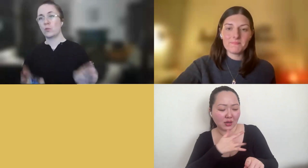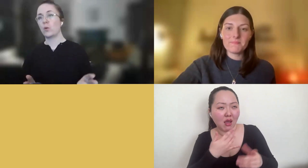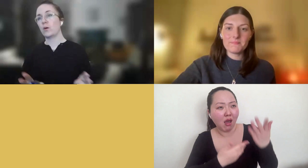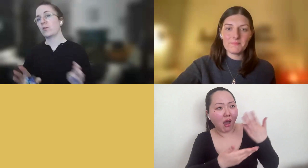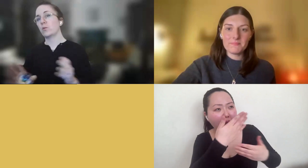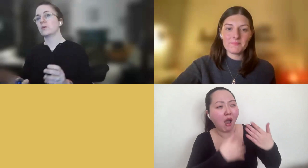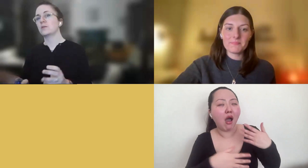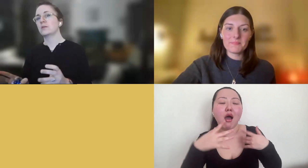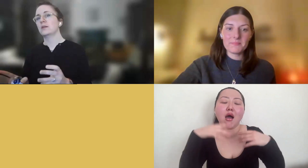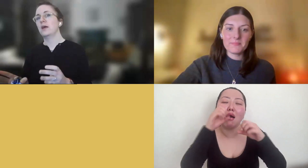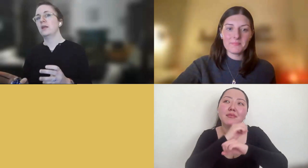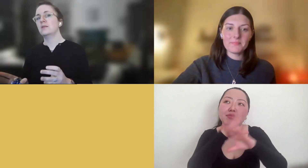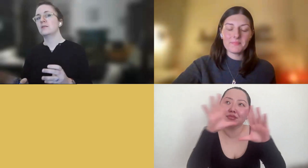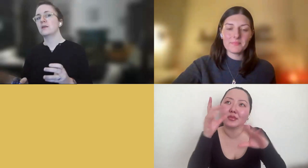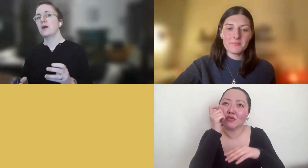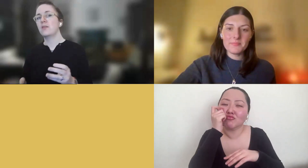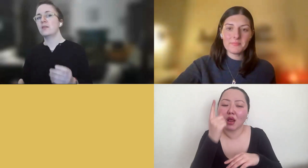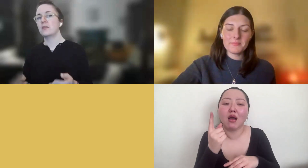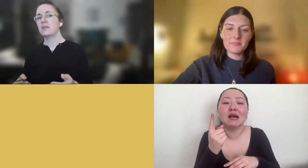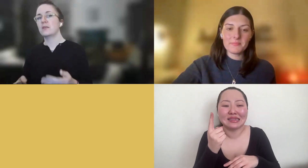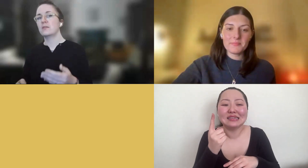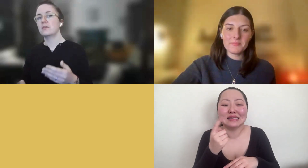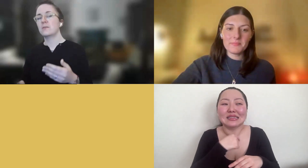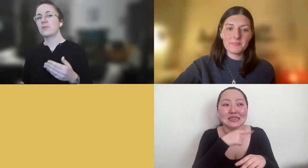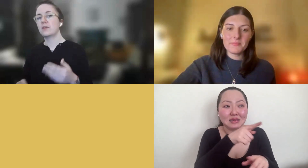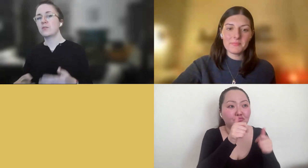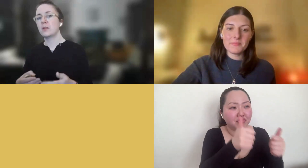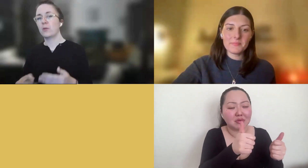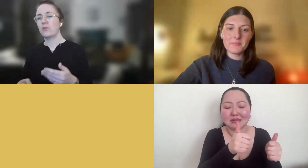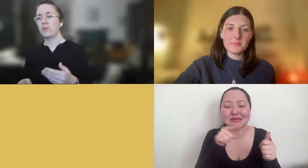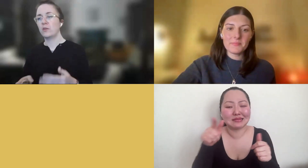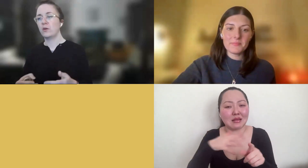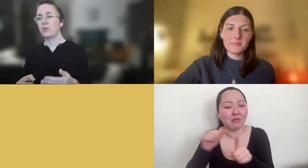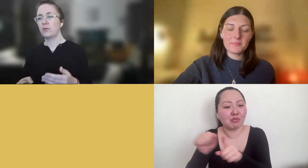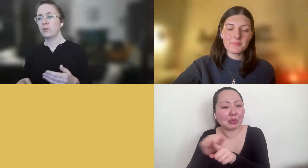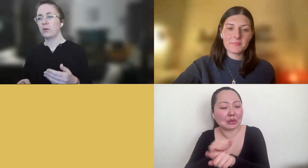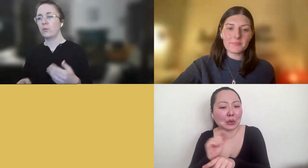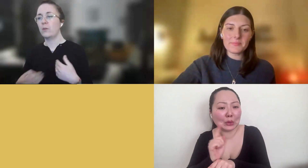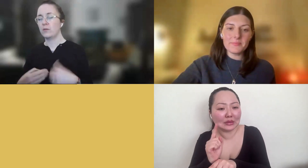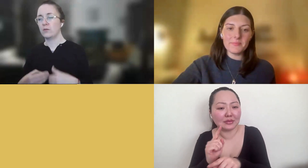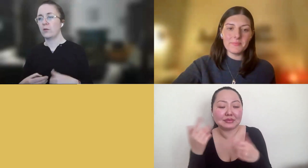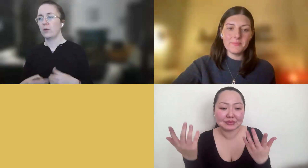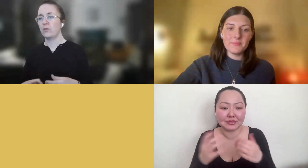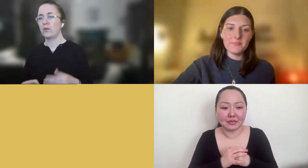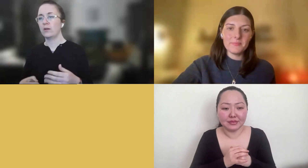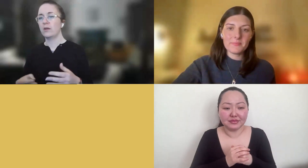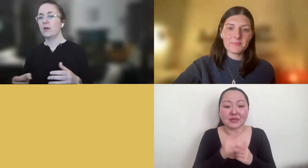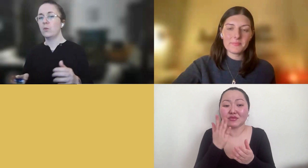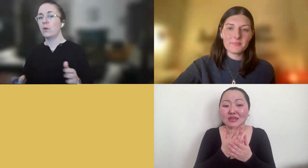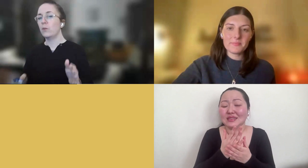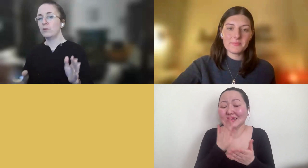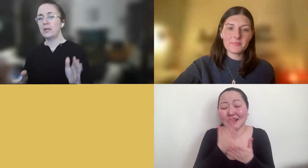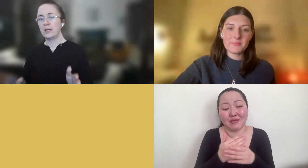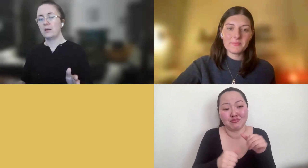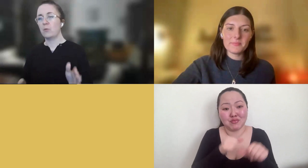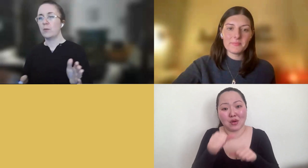this is what works and what doesn't . I think there is definitely a process that you go through. And we went through, where it was that we were really clear in